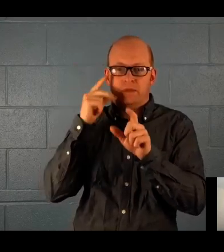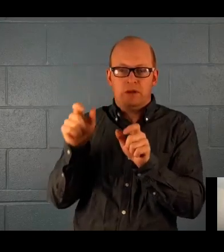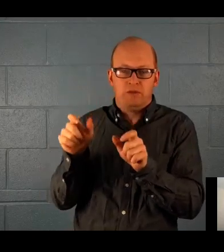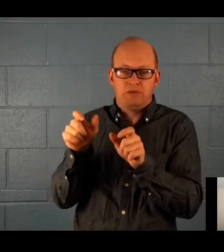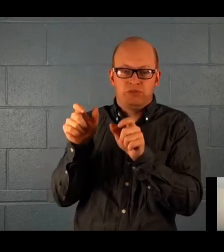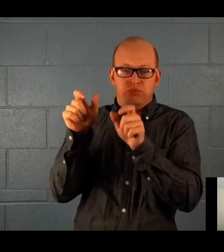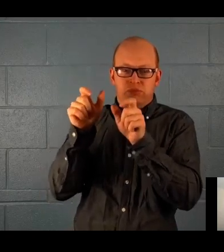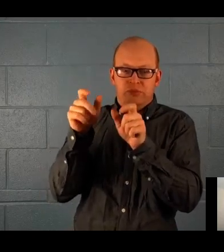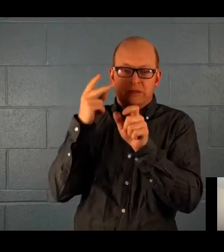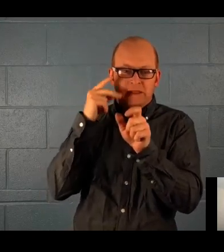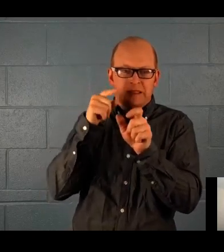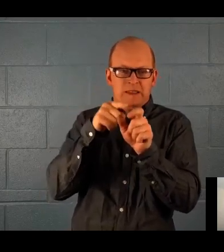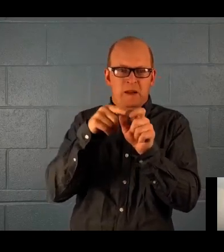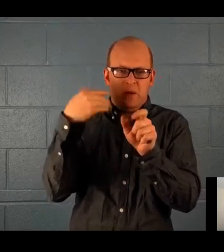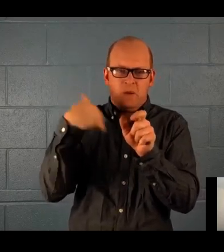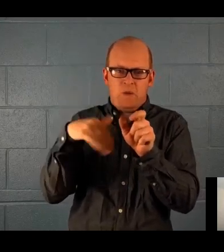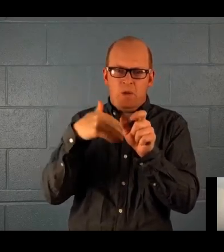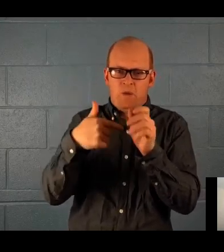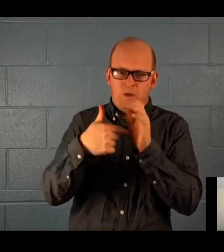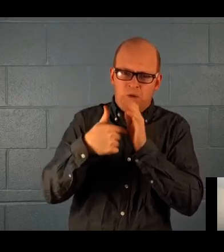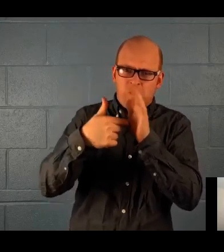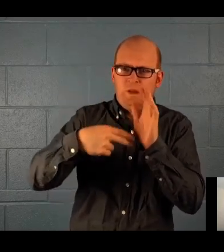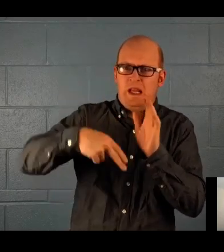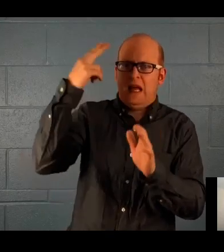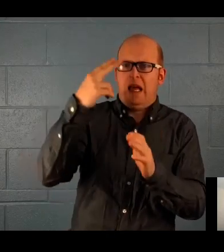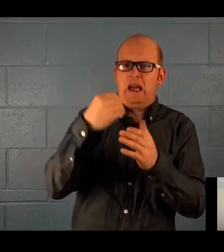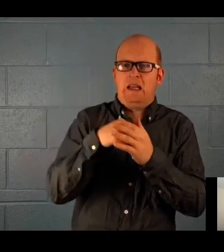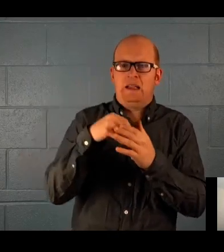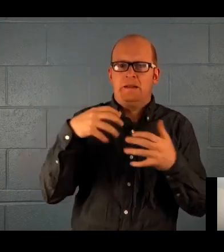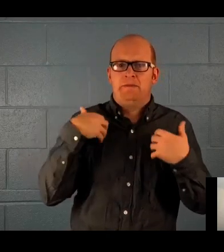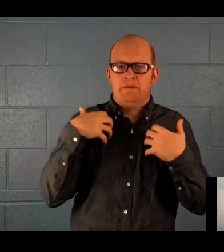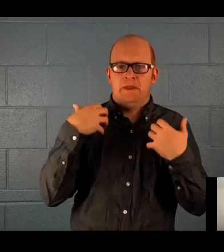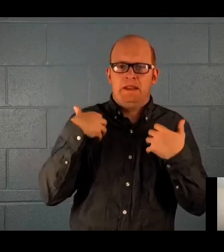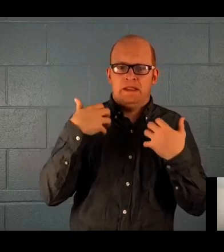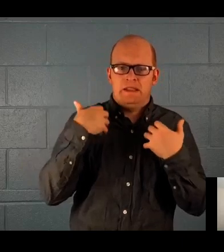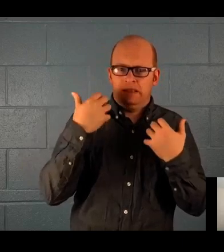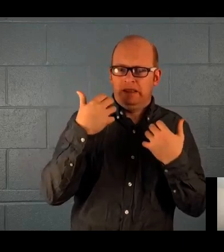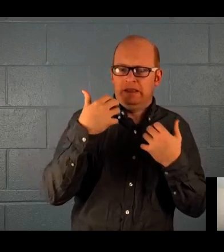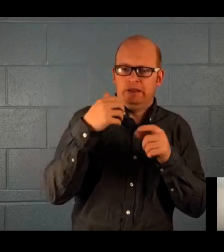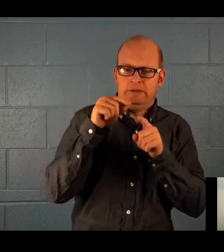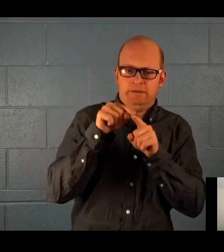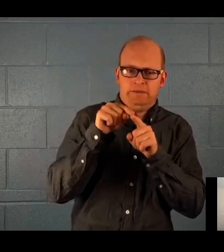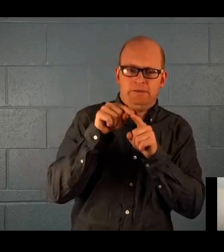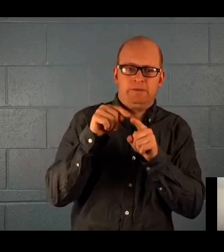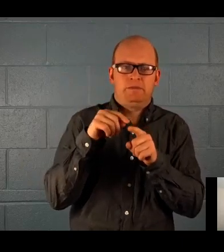very high in the neural retina of primate. On to our second question, and that